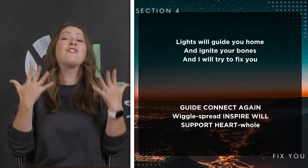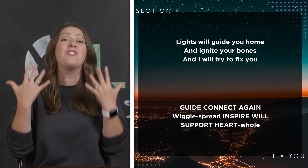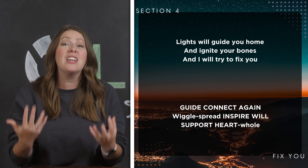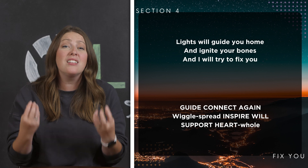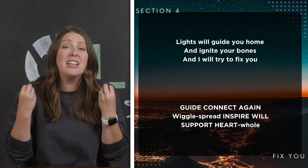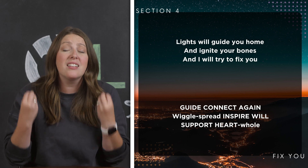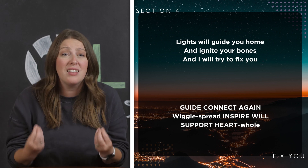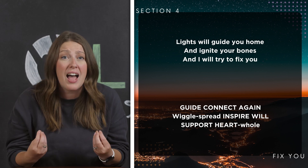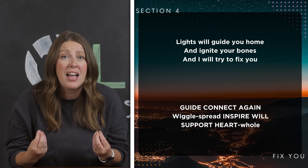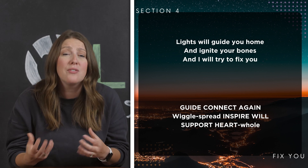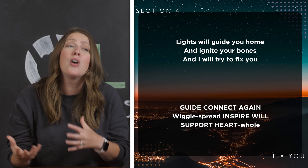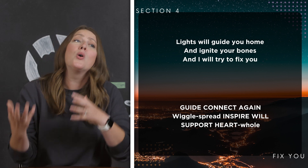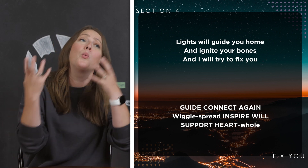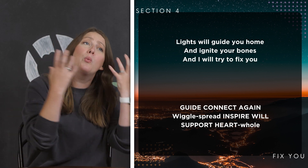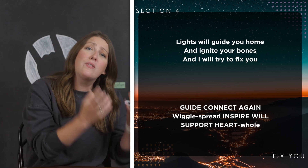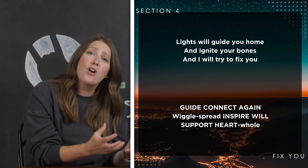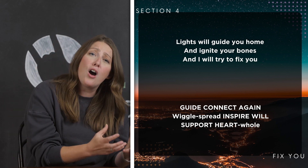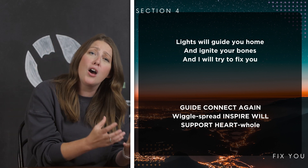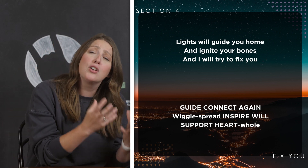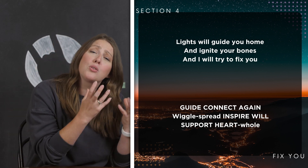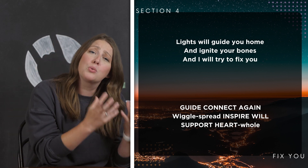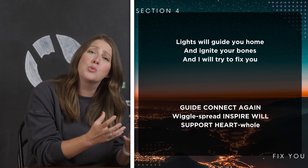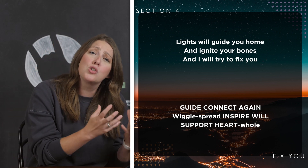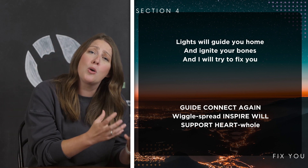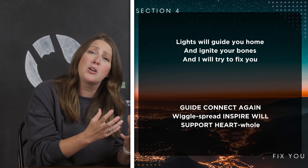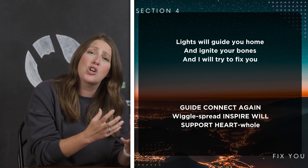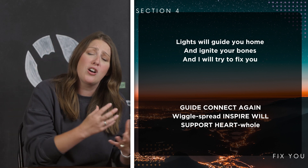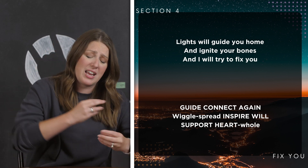Feeling alive when we've gone through so much heartache.